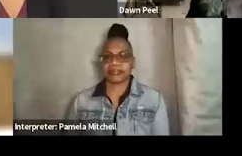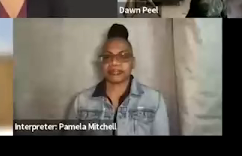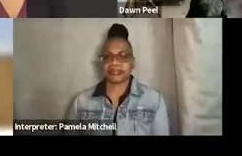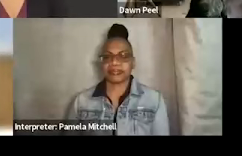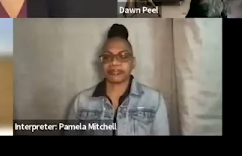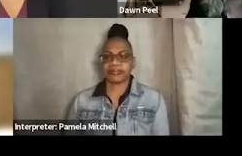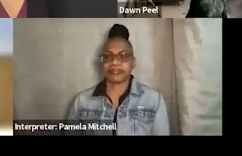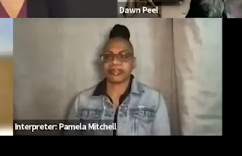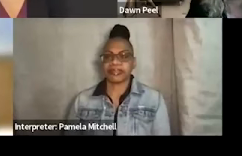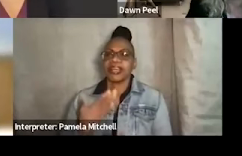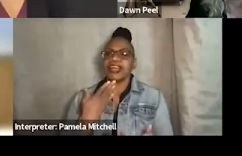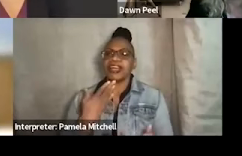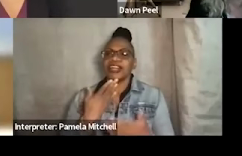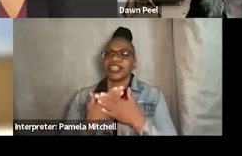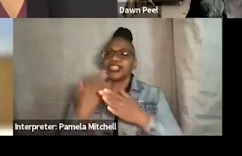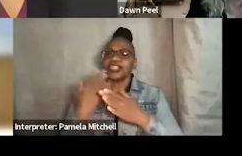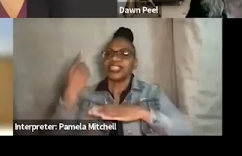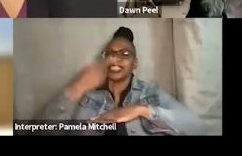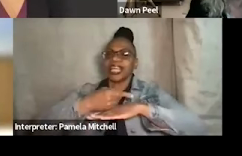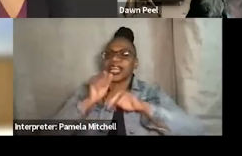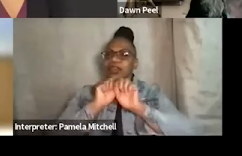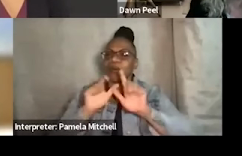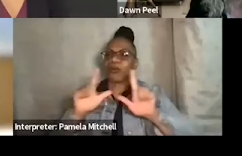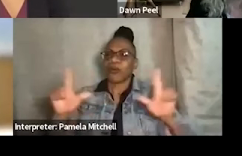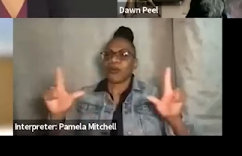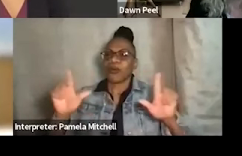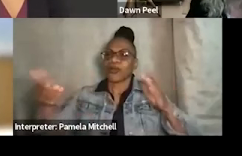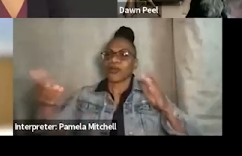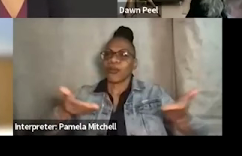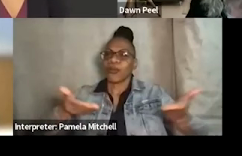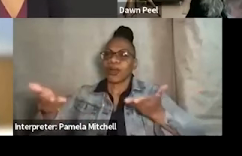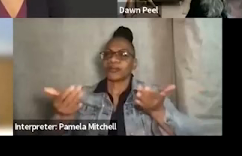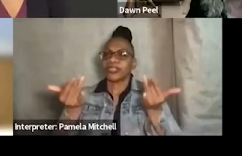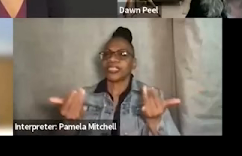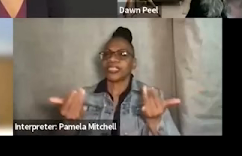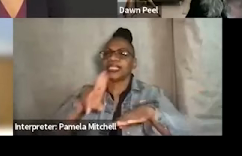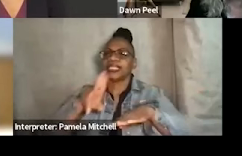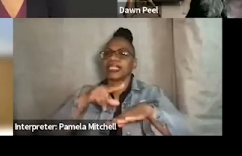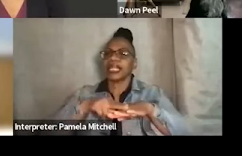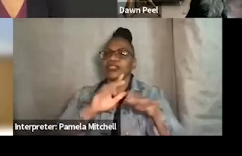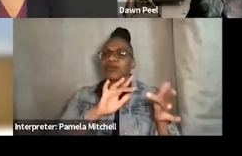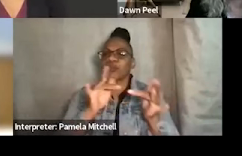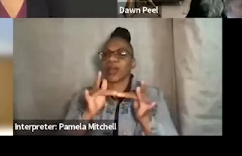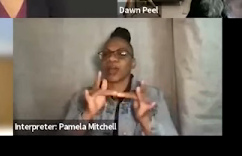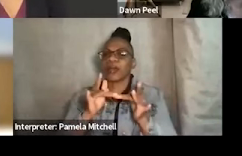Good day, everyone. Welcome to today's national webinar presented by SAMHSA's GAINS Center